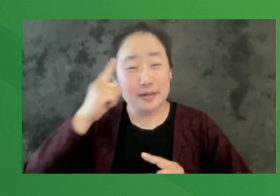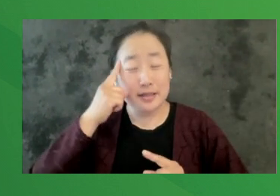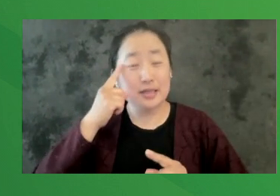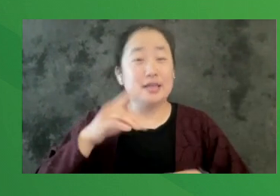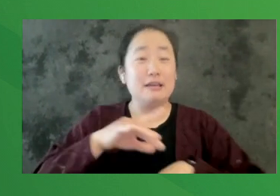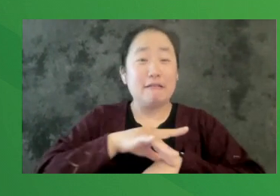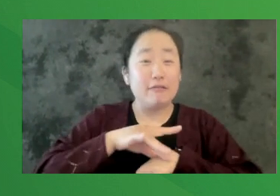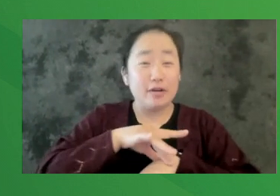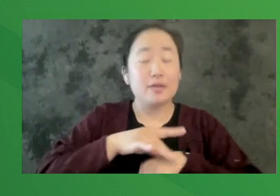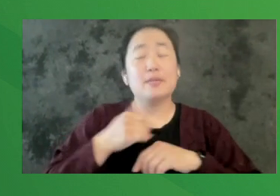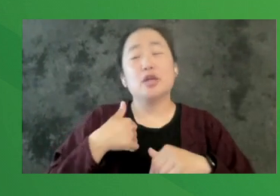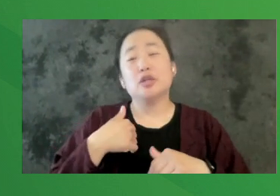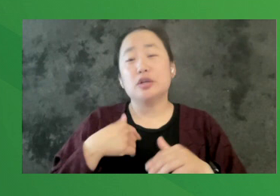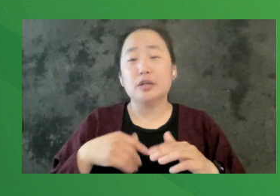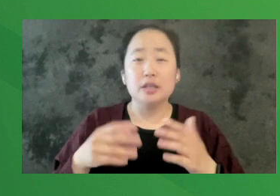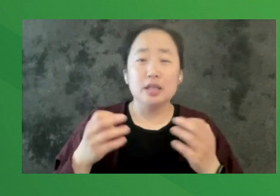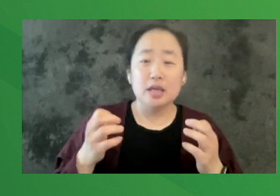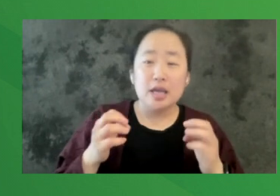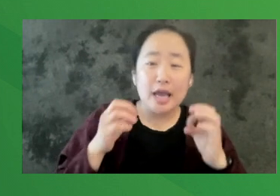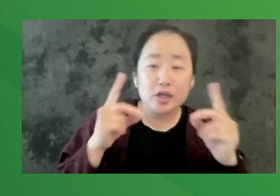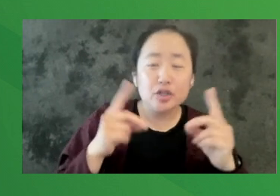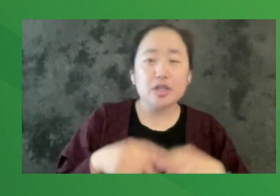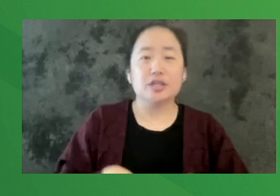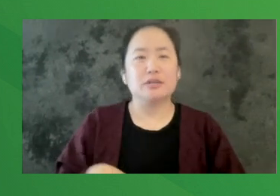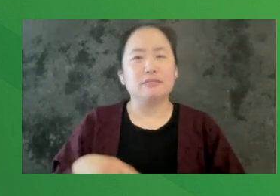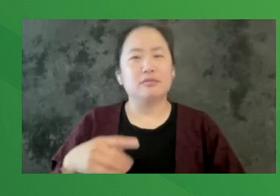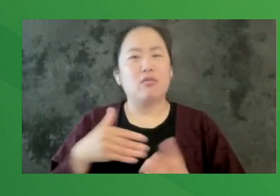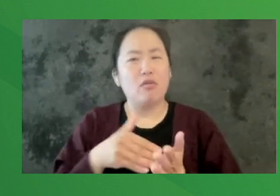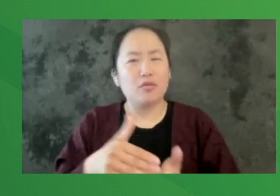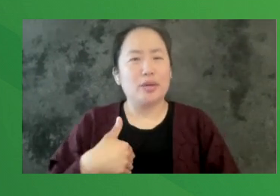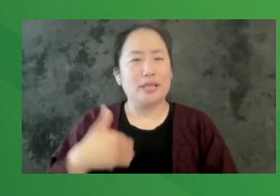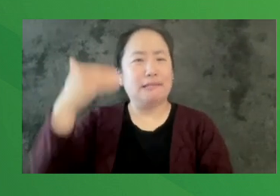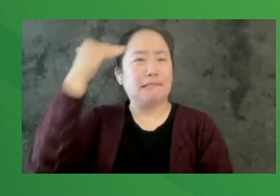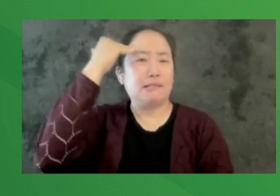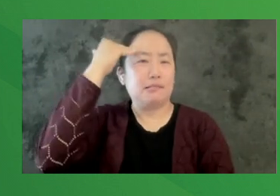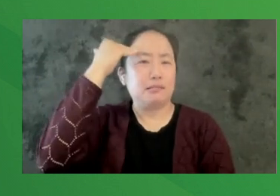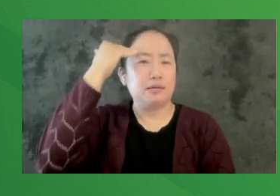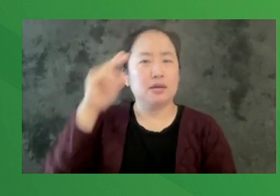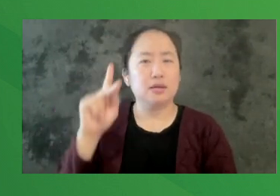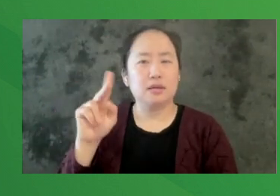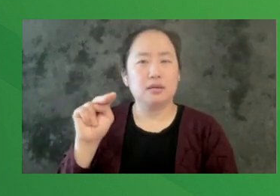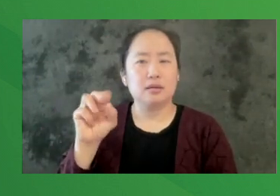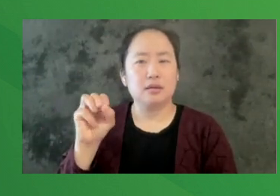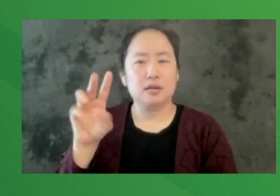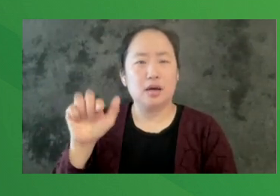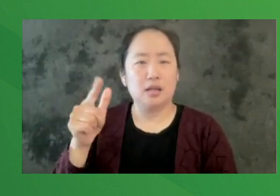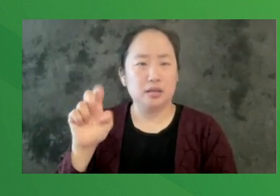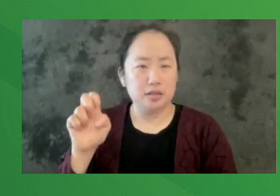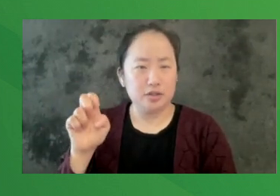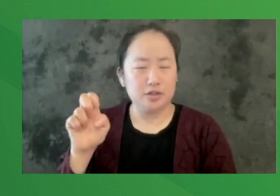they think about knowledge. But of course, many of us on this webinar today know it's also skills,